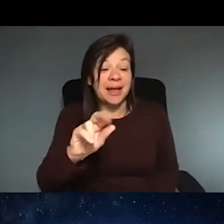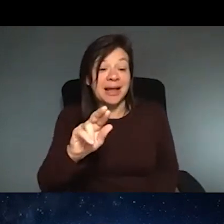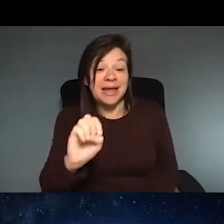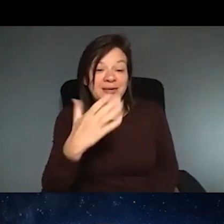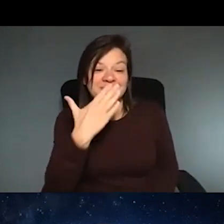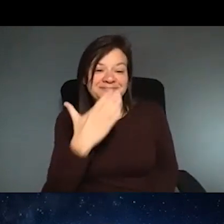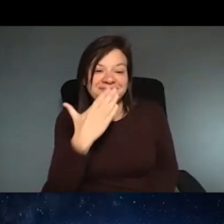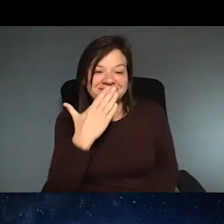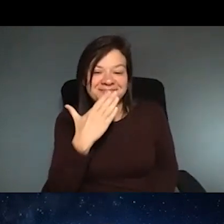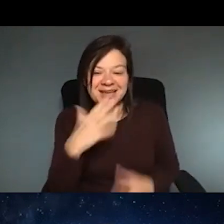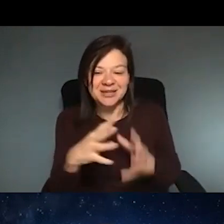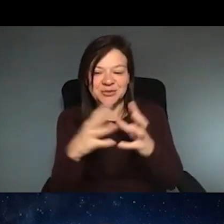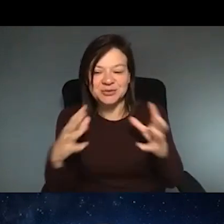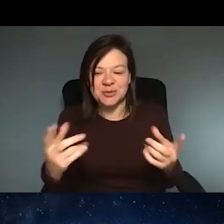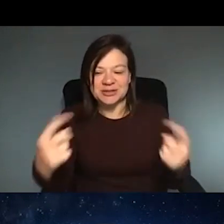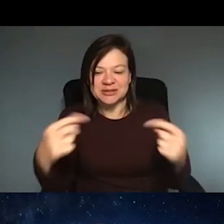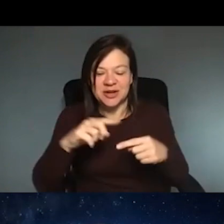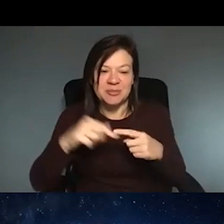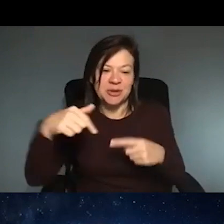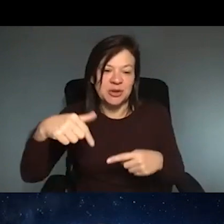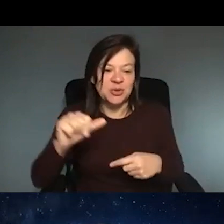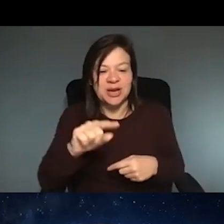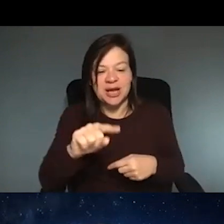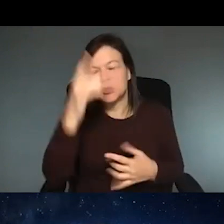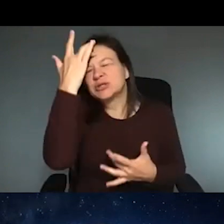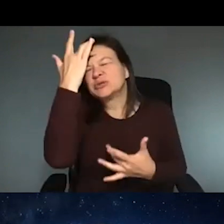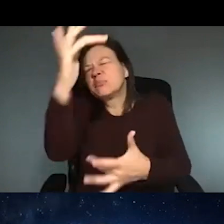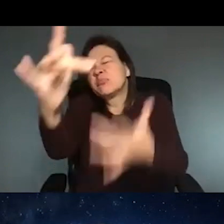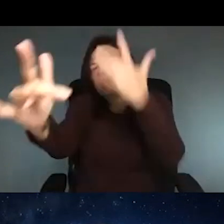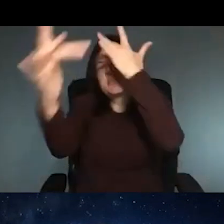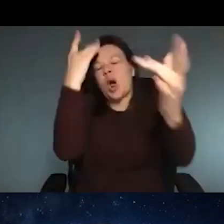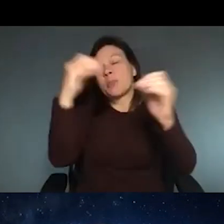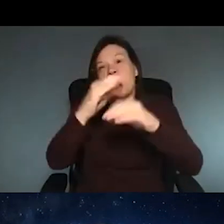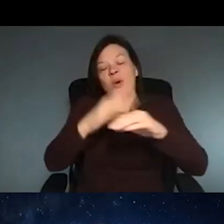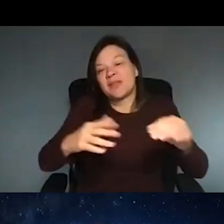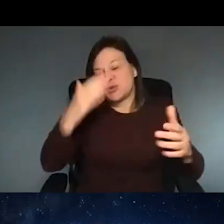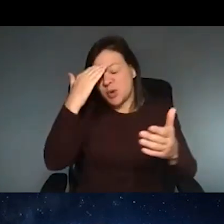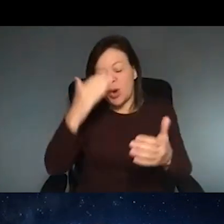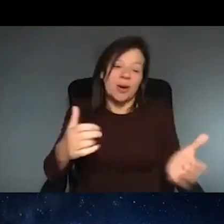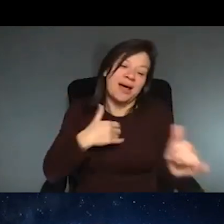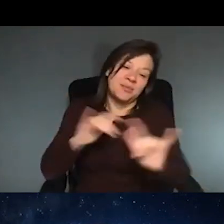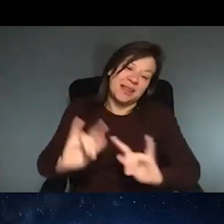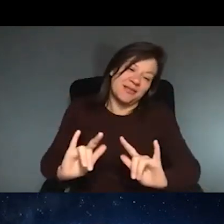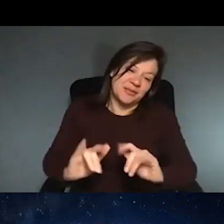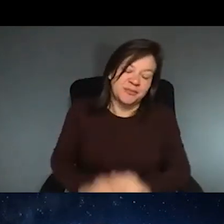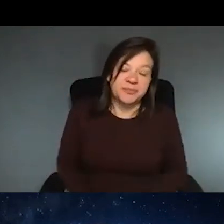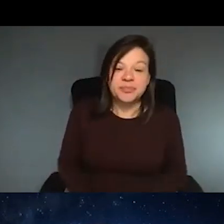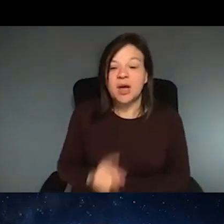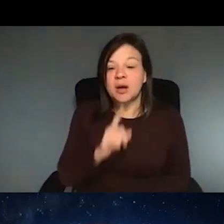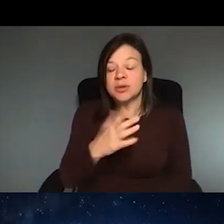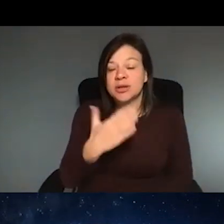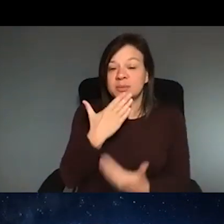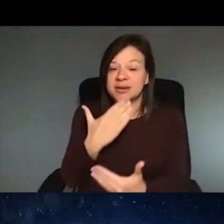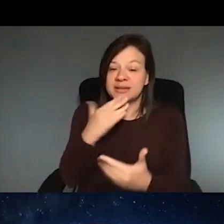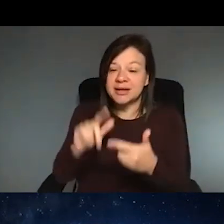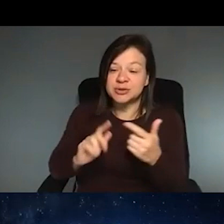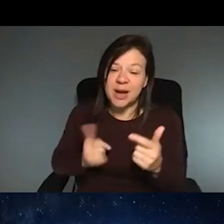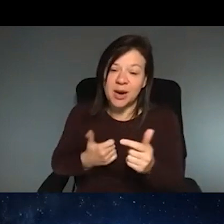CLARE THANK SO YOU MUCH FOR COMING TO THIS Q&A YOU ARE SMART BEYOND BELIEF AND WE LOVE YOU. A SHOUTOUT TO INTERPRETERS THERE, SHARON IS ON-SCREEN